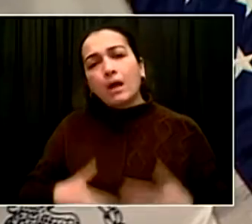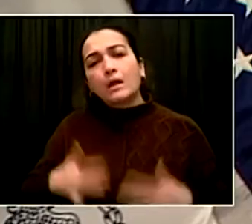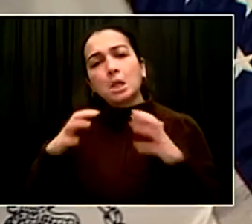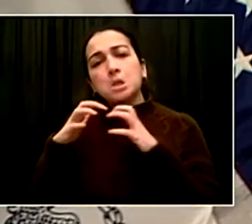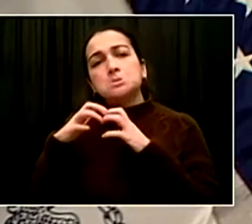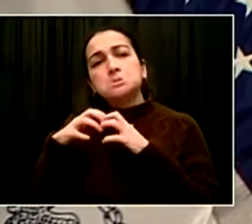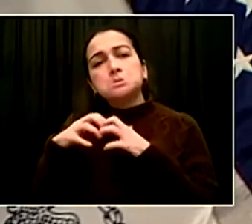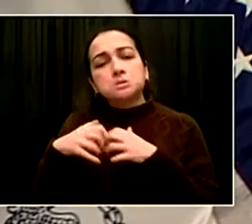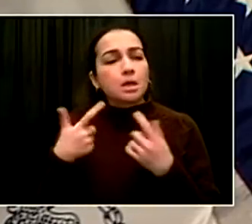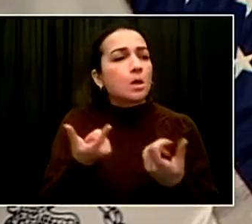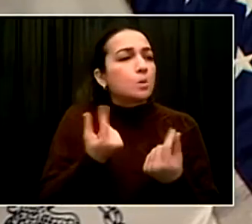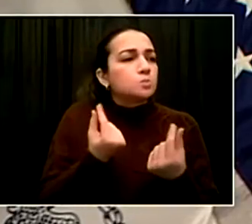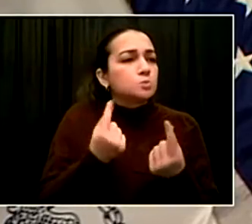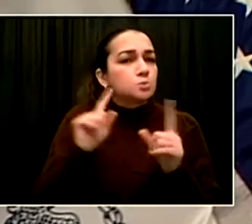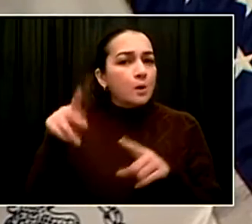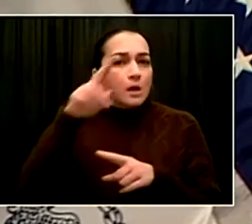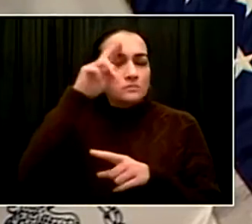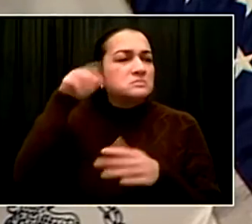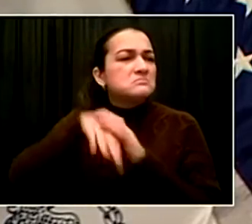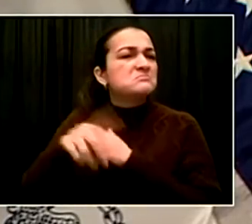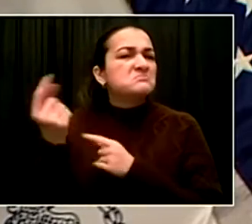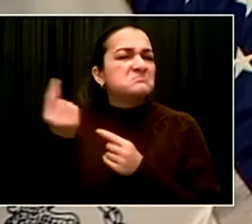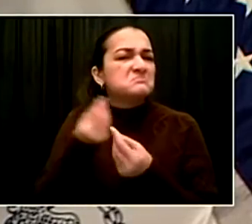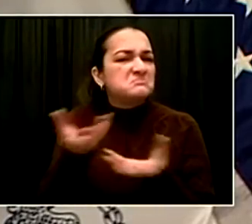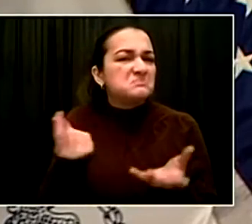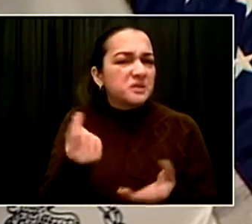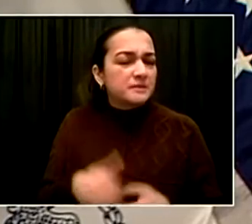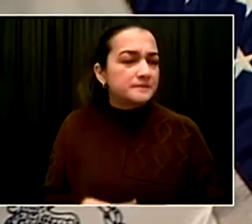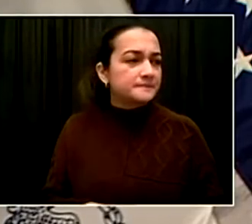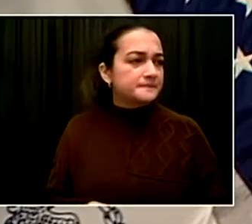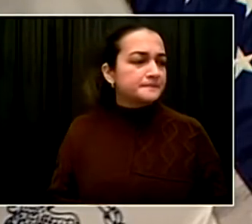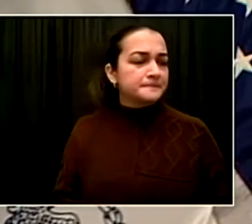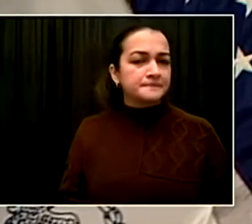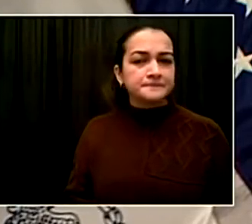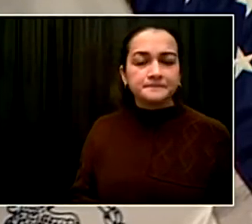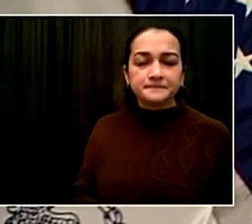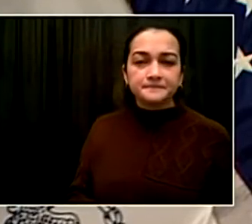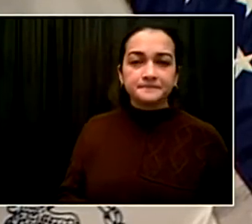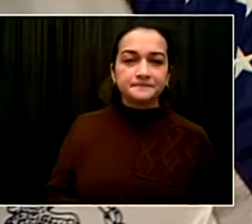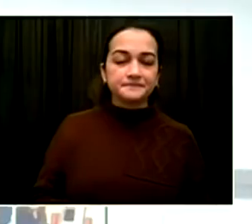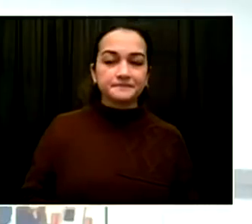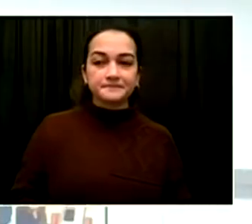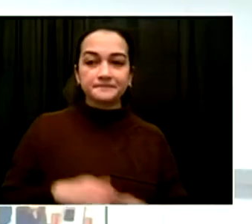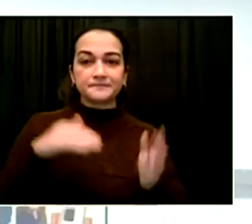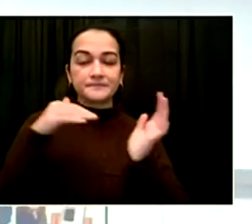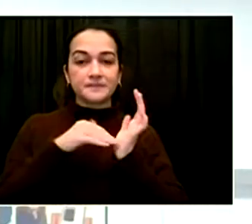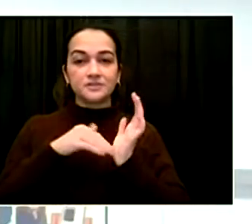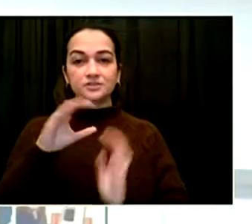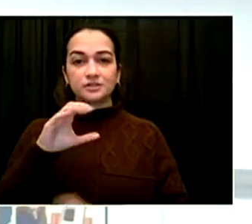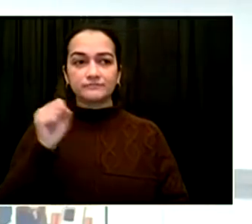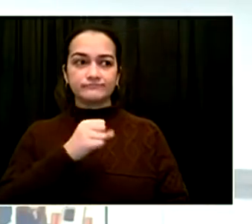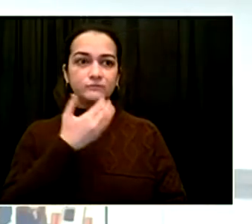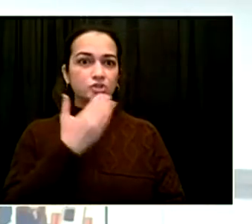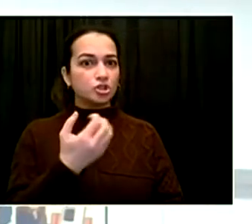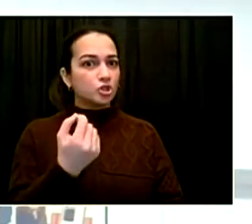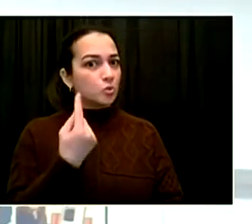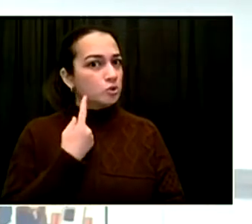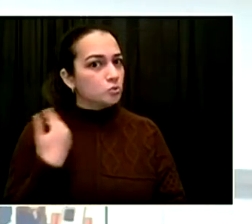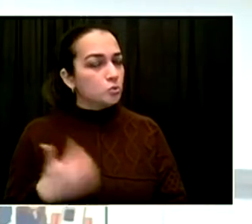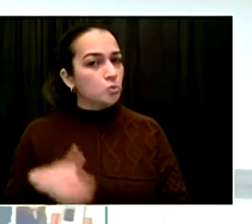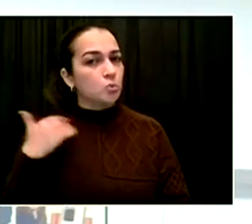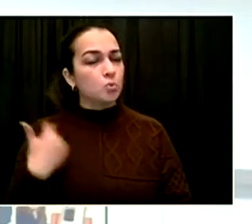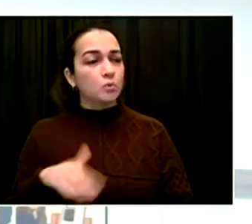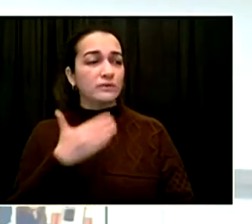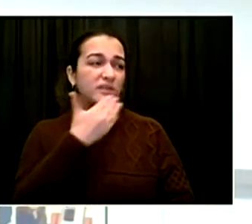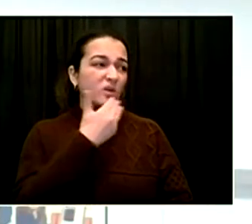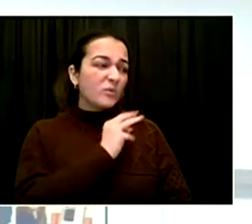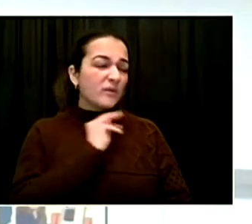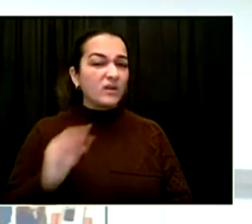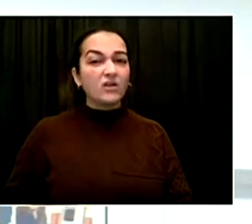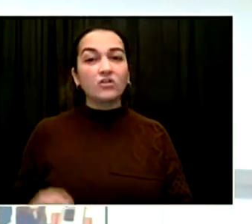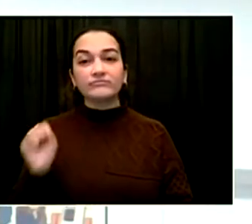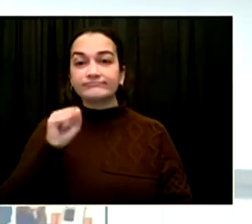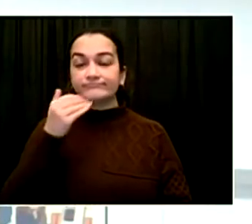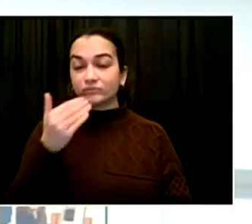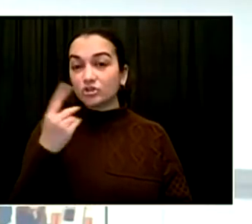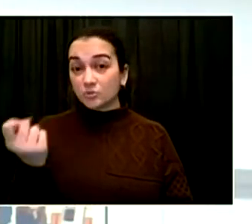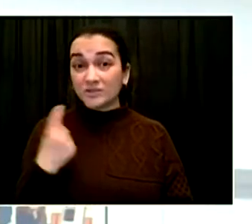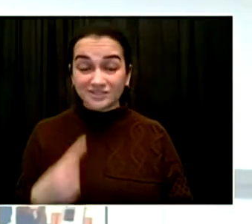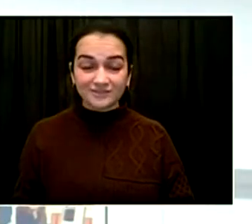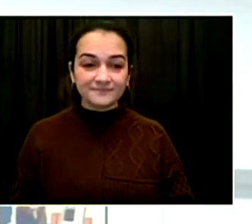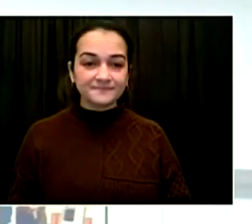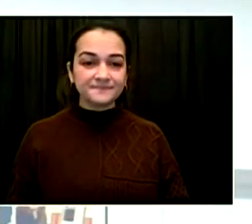WE'RE DOING TO MAKE SURE THEY